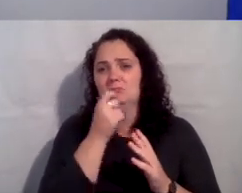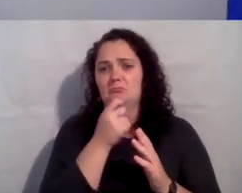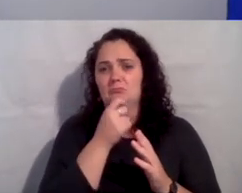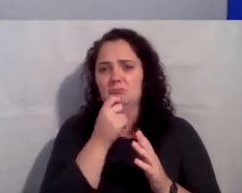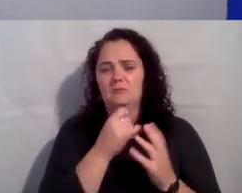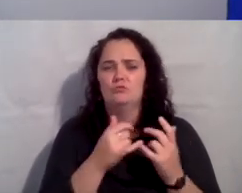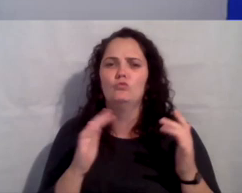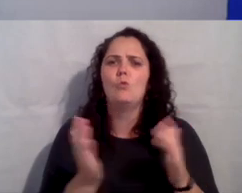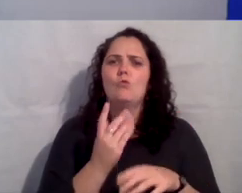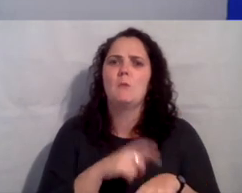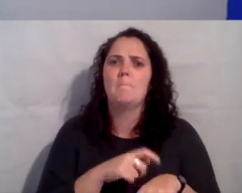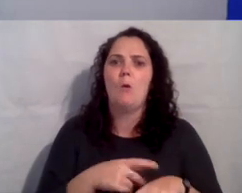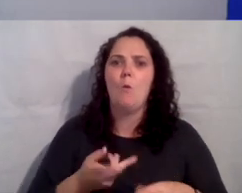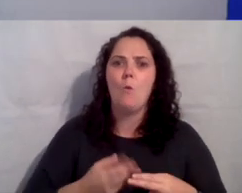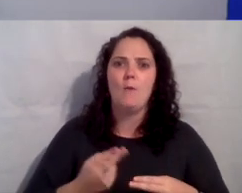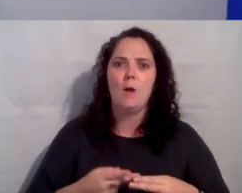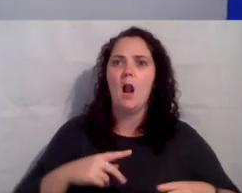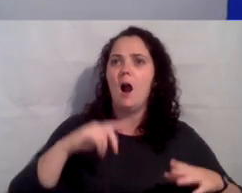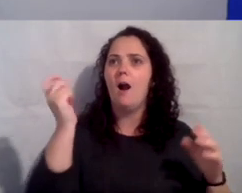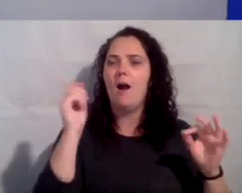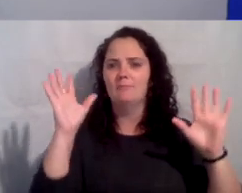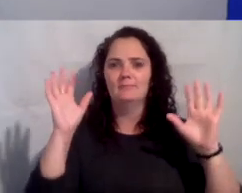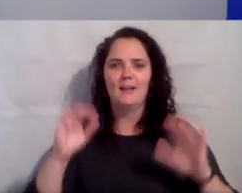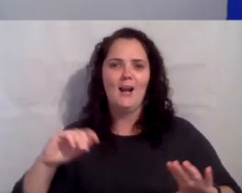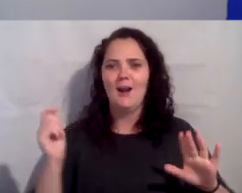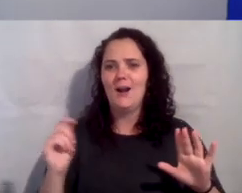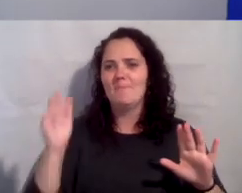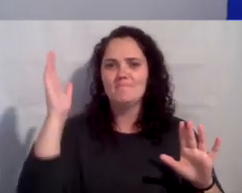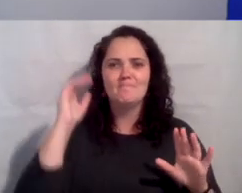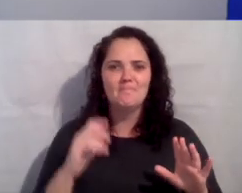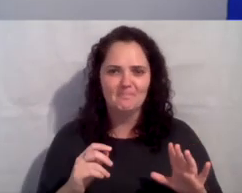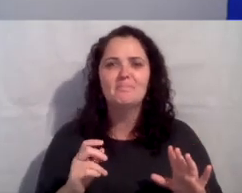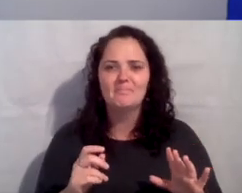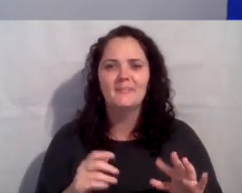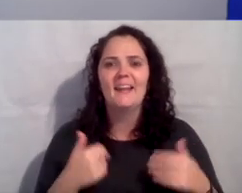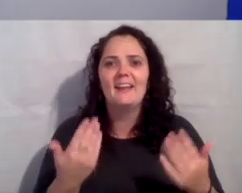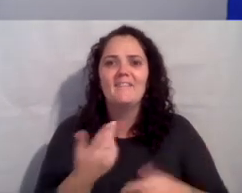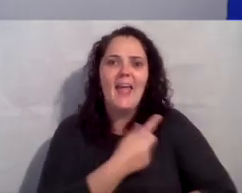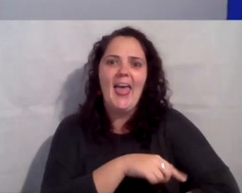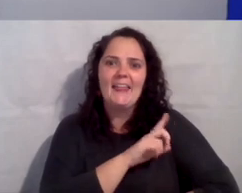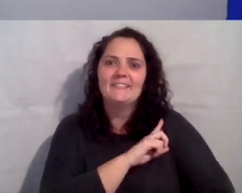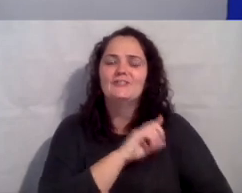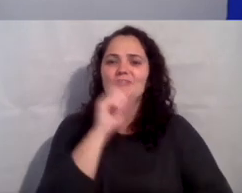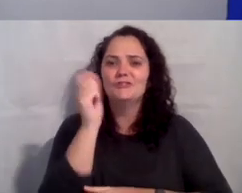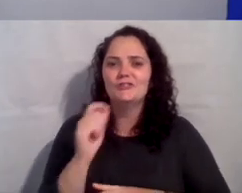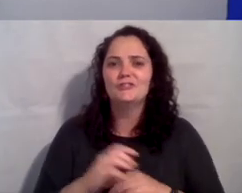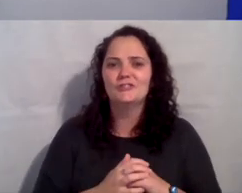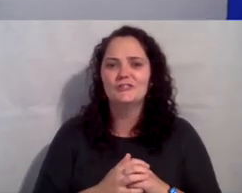working really frantically and quickly, trying to get down these energetic lines on the sheet of paper.